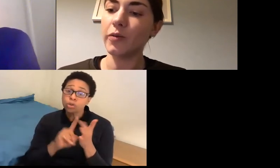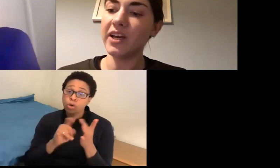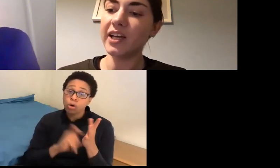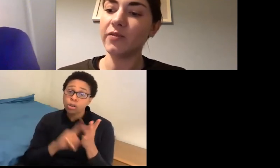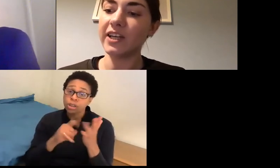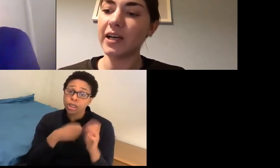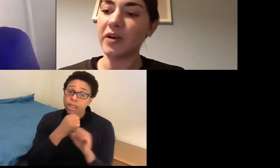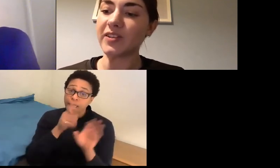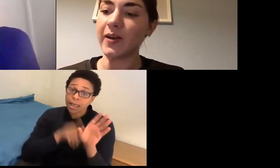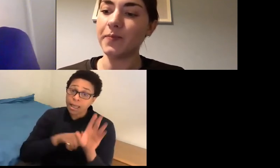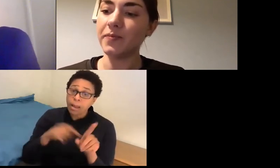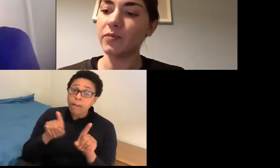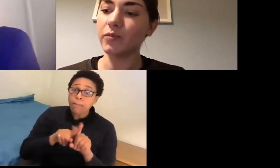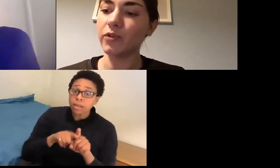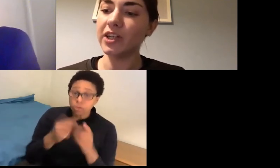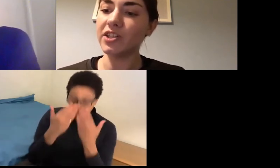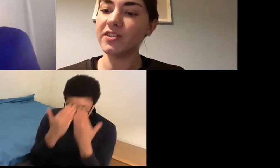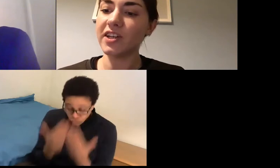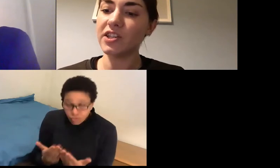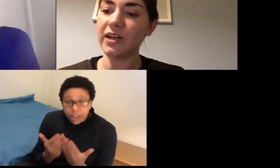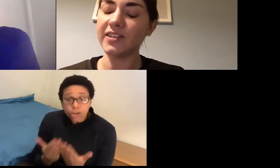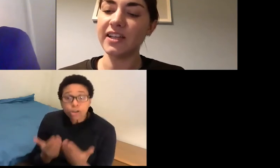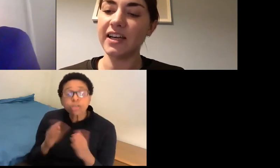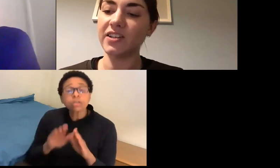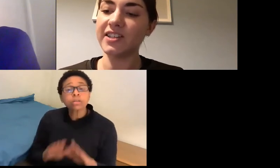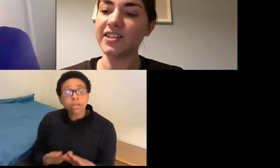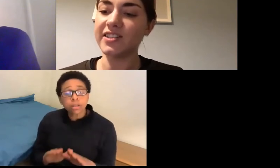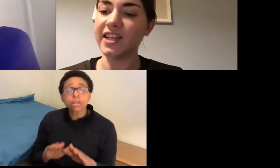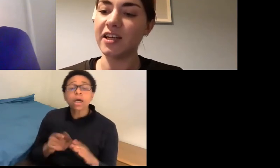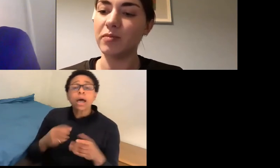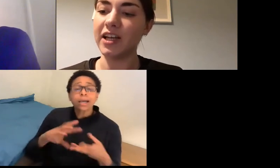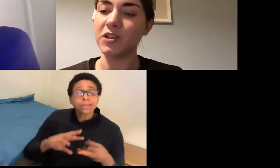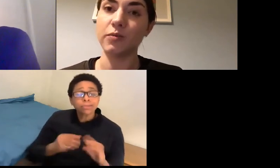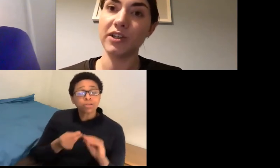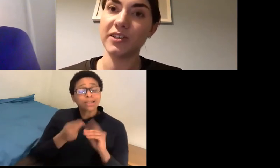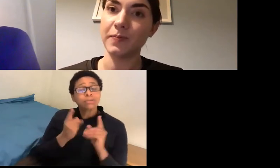Making Of A Gay Muslim: Religion, Sexuality and Identity in Malaysia and Britain.